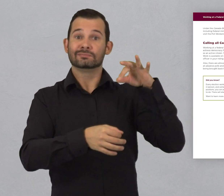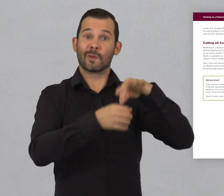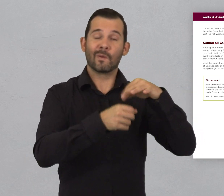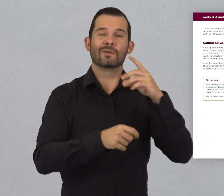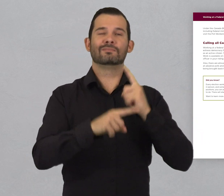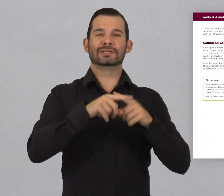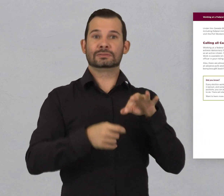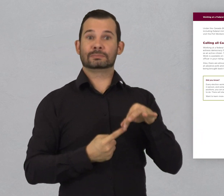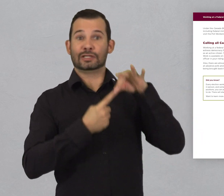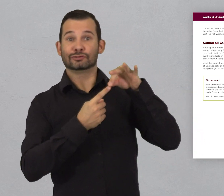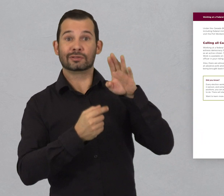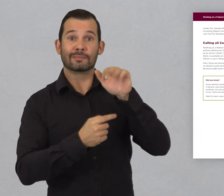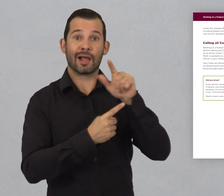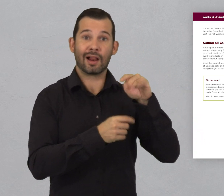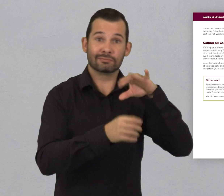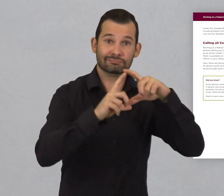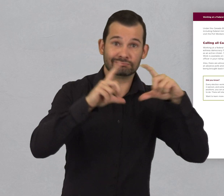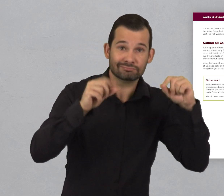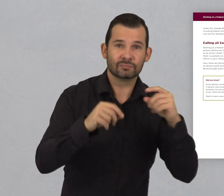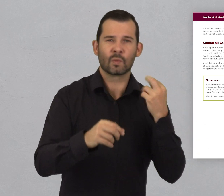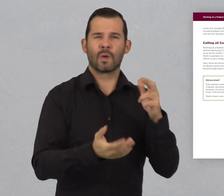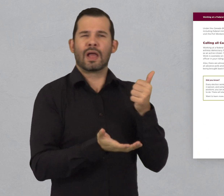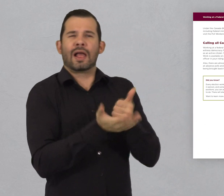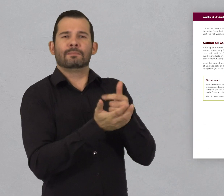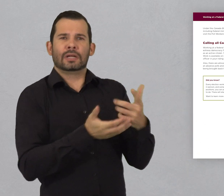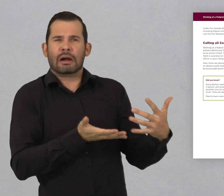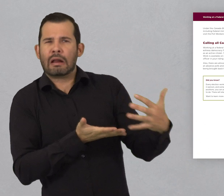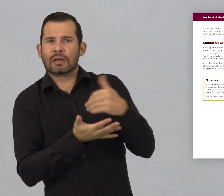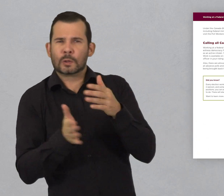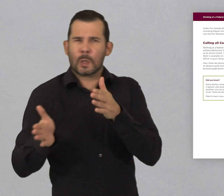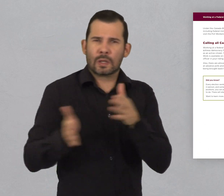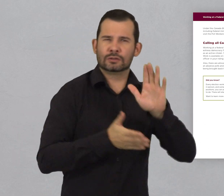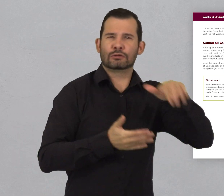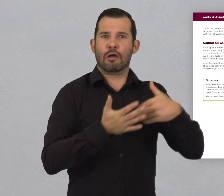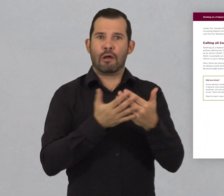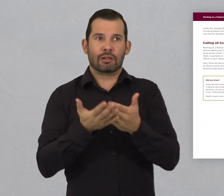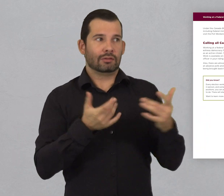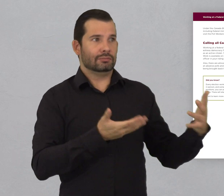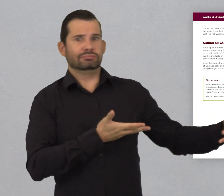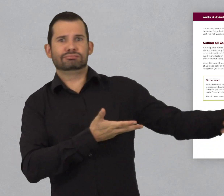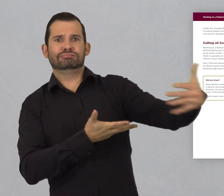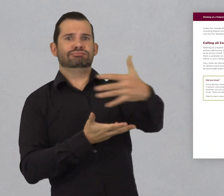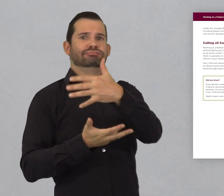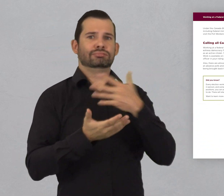to collect and organize all the materials being brought back to the local Elections Canada office